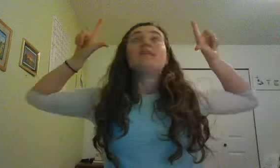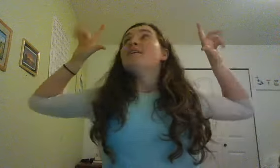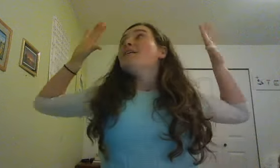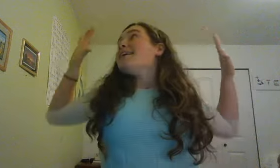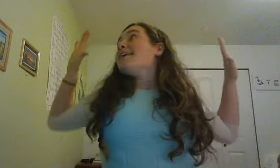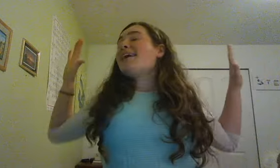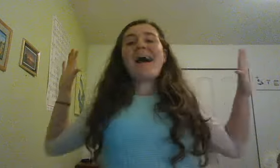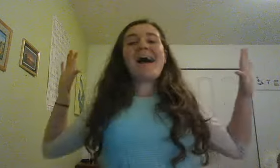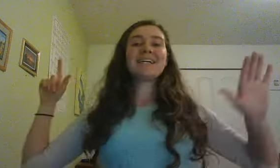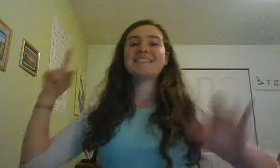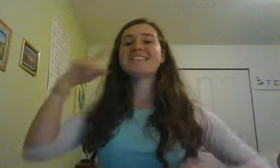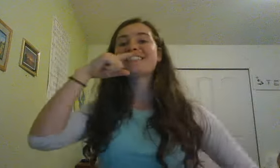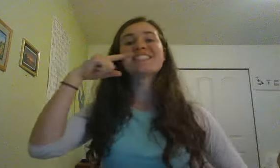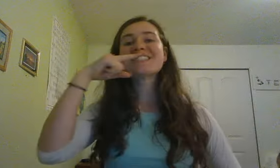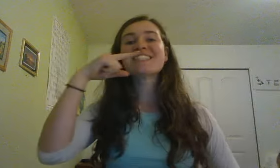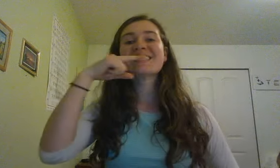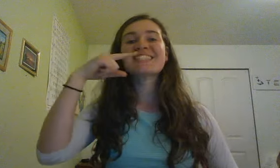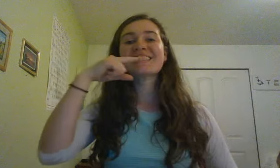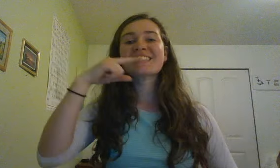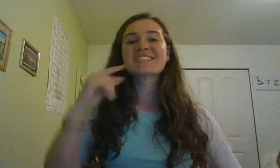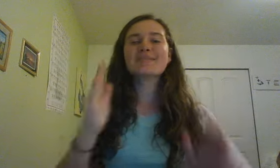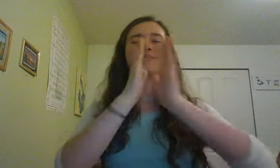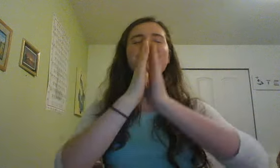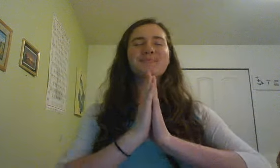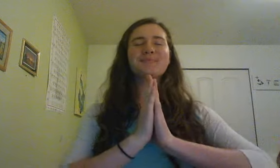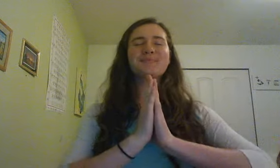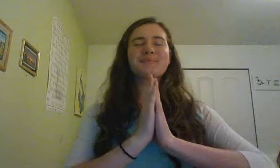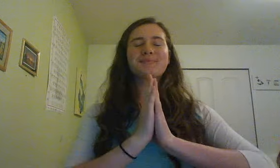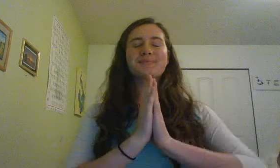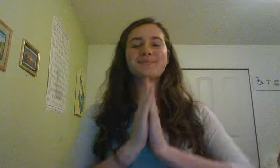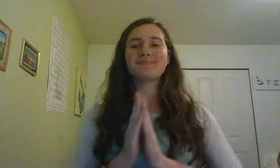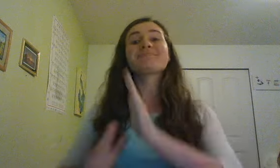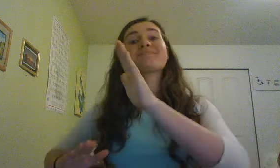The next morning, he woke up, brushed his teeth, and said his prayers.